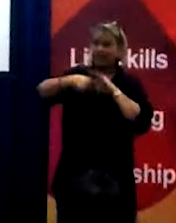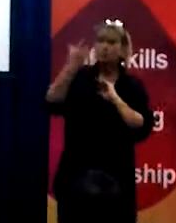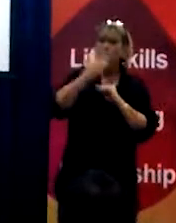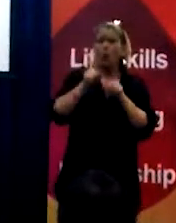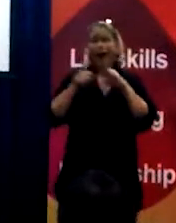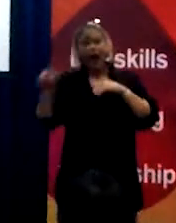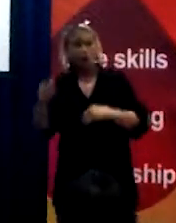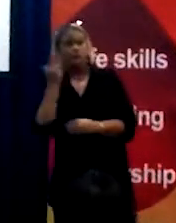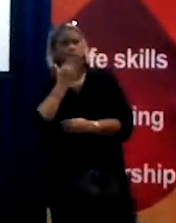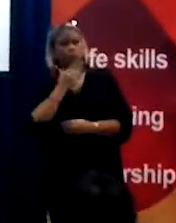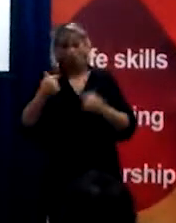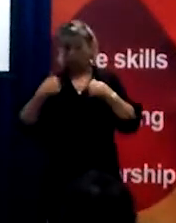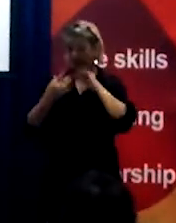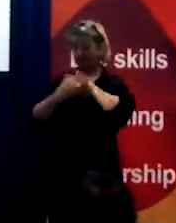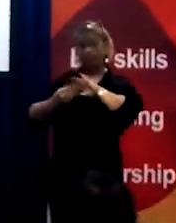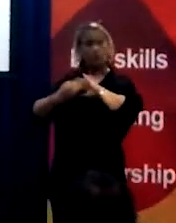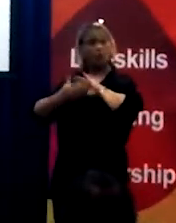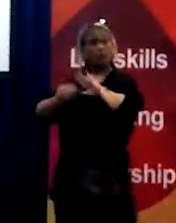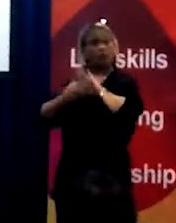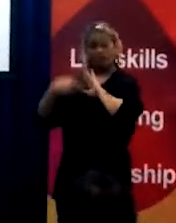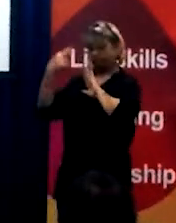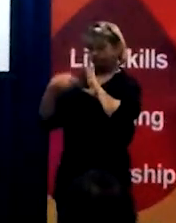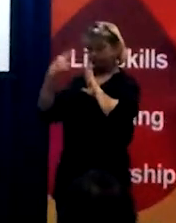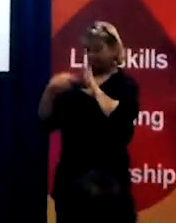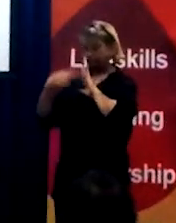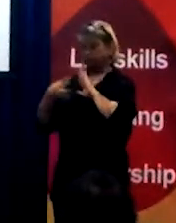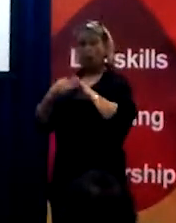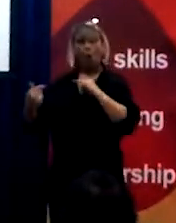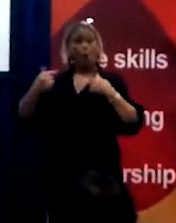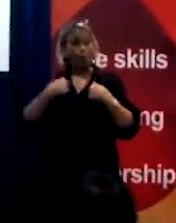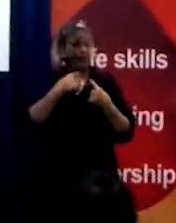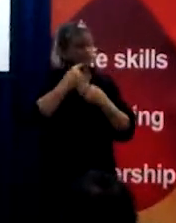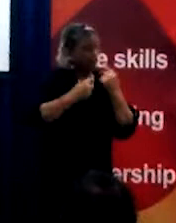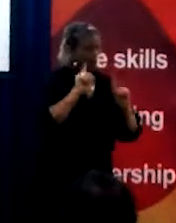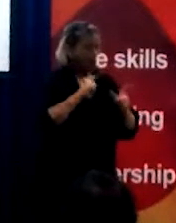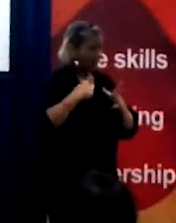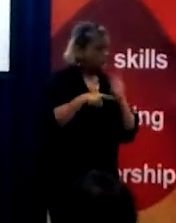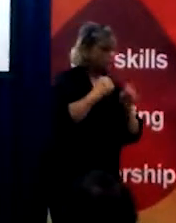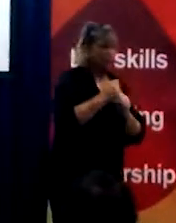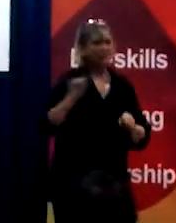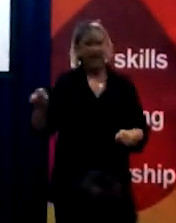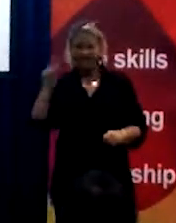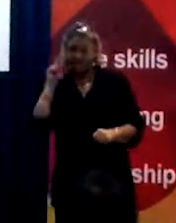We model this as adults. Everything we do, we interact out loud, so they can hear or see us problem-solving and